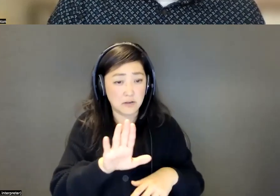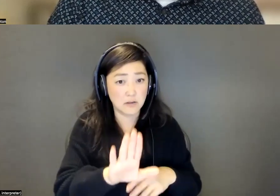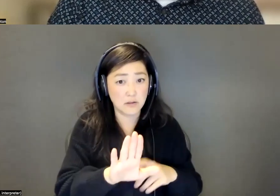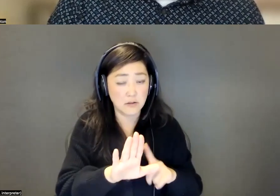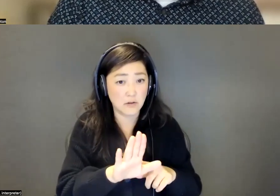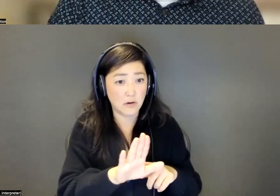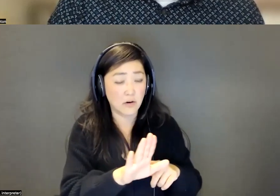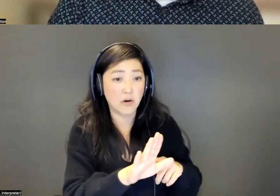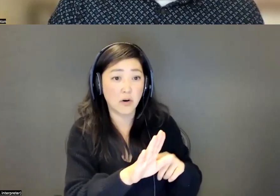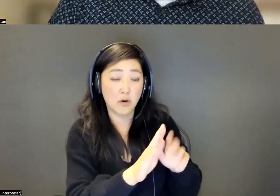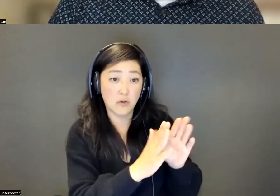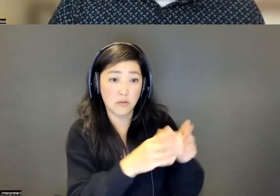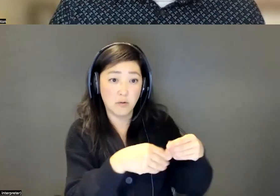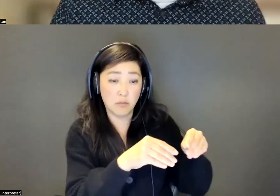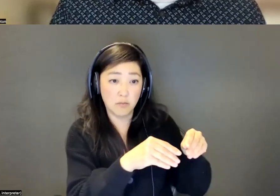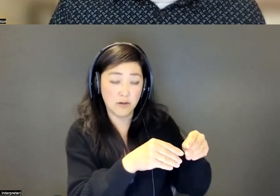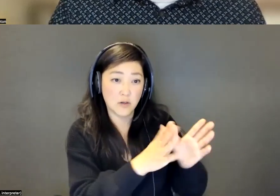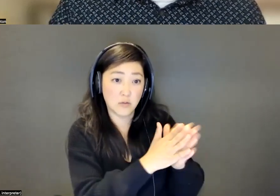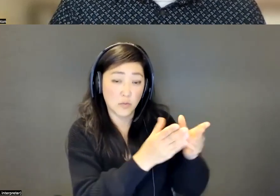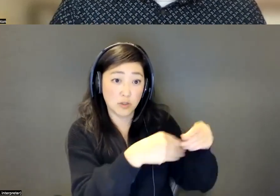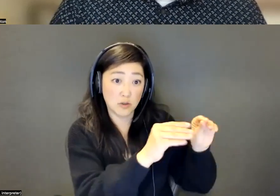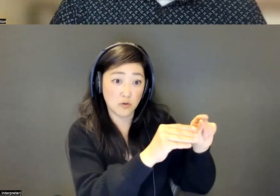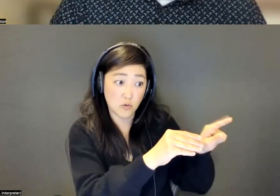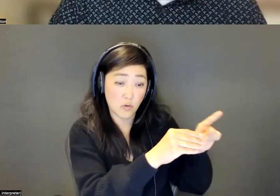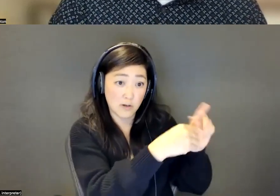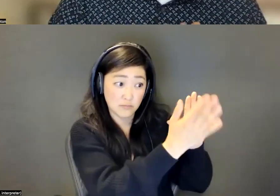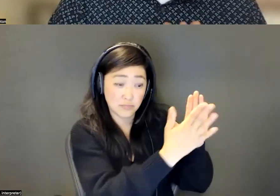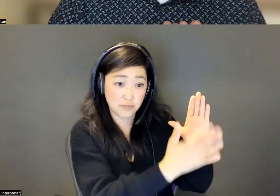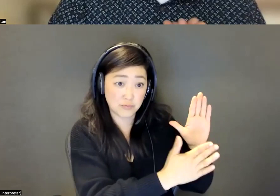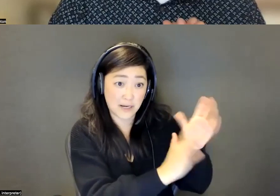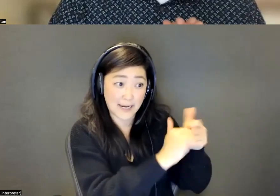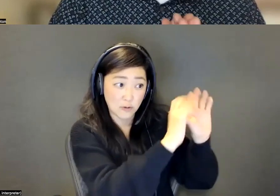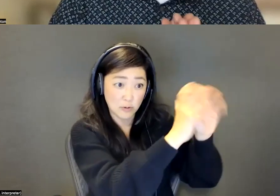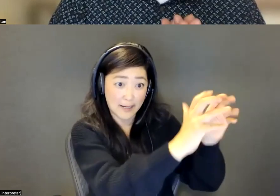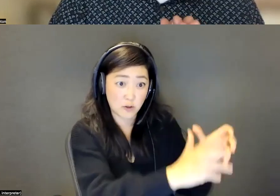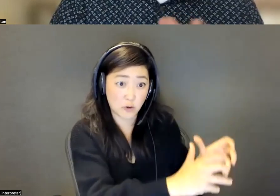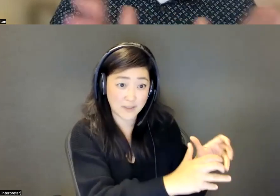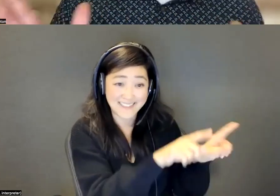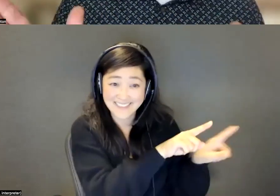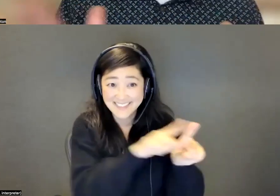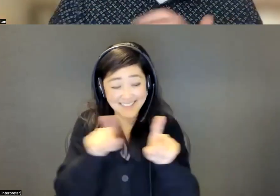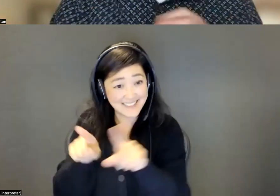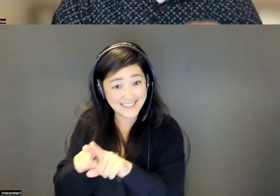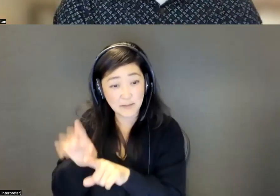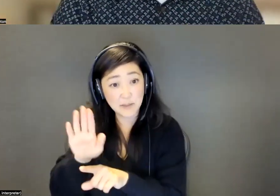and mortar versus online? Is that just a very divergent way of looking at them?